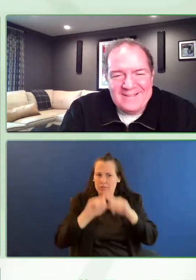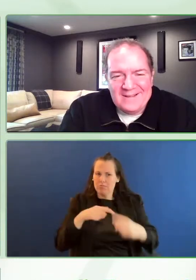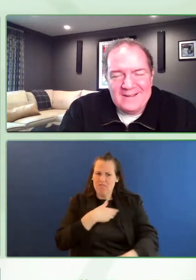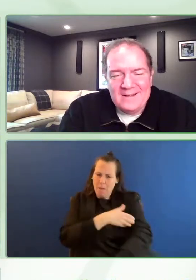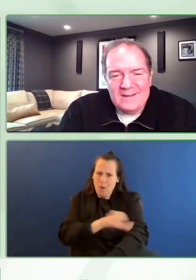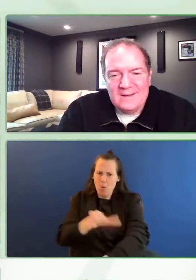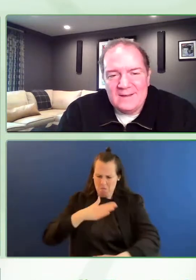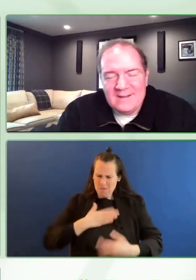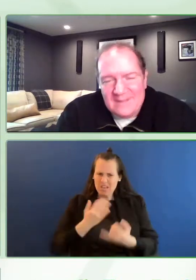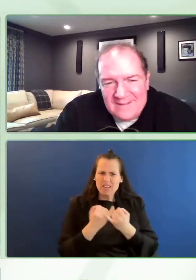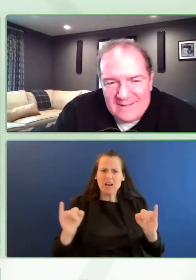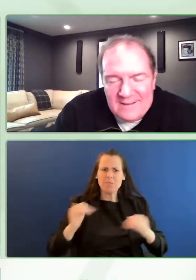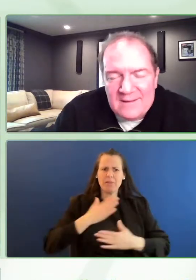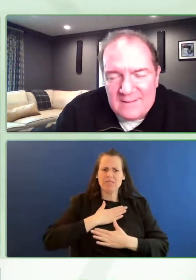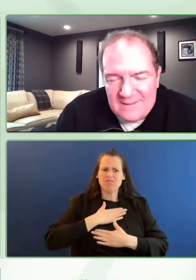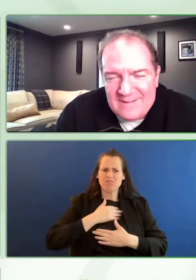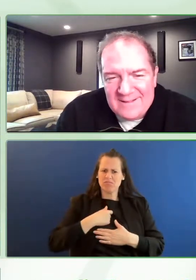filming, one thing that I love to do.